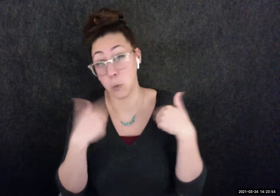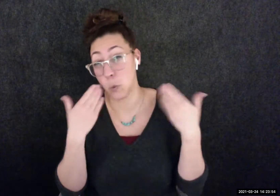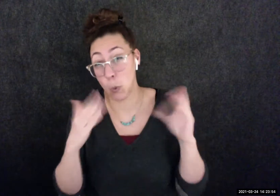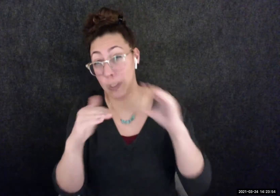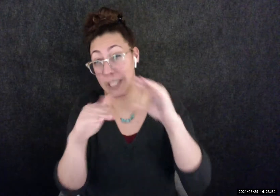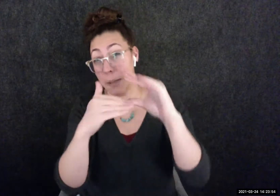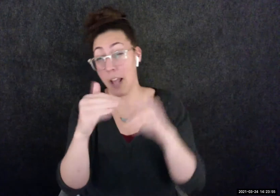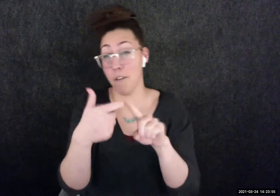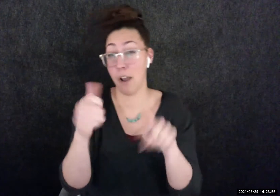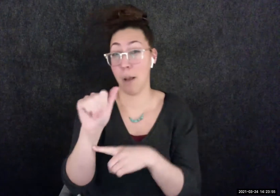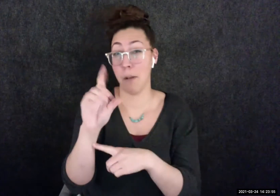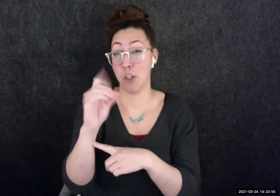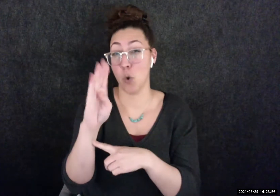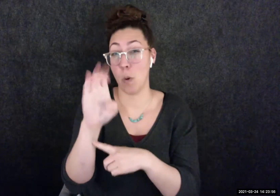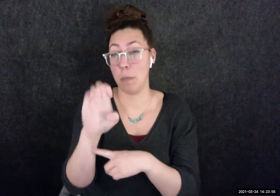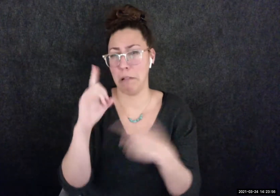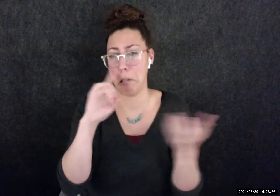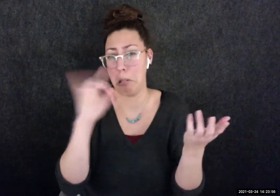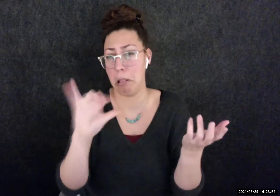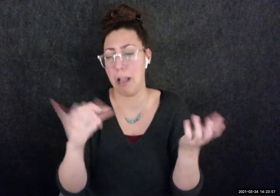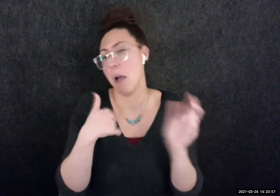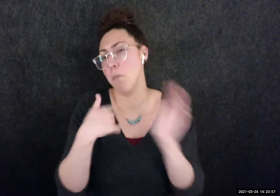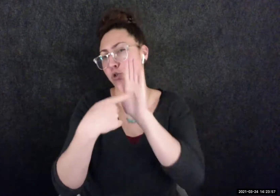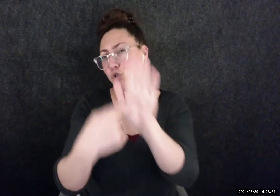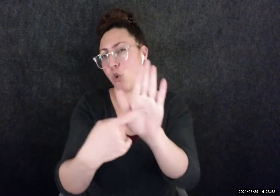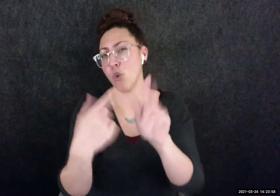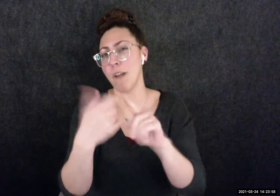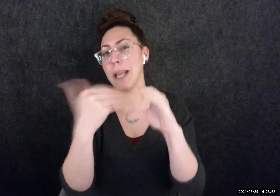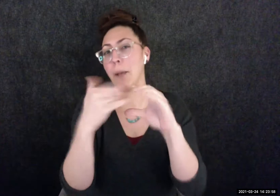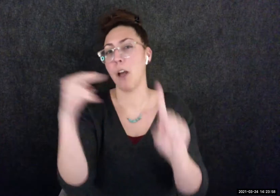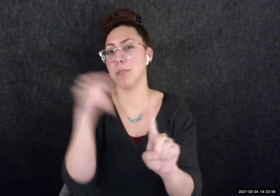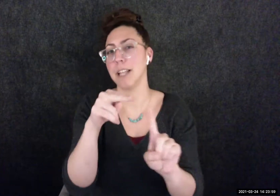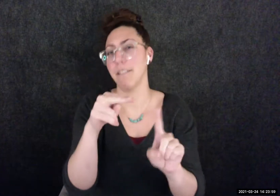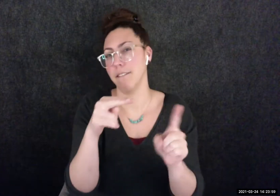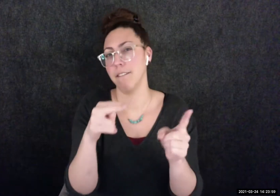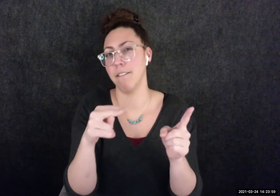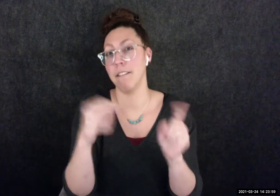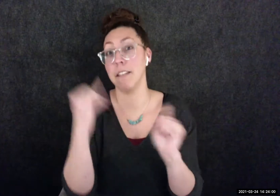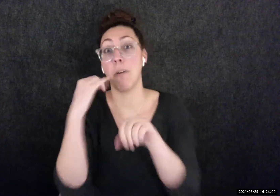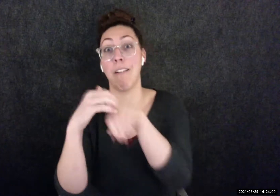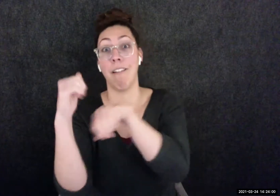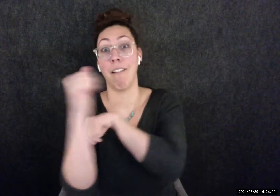like, I want to go ahead and show you from the email perspective. Hold on one moment